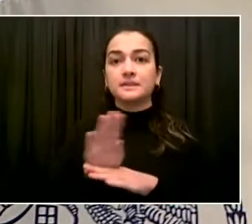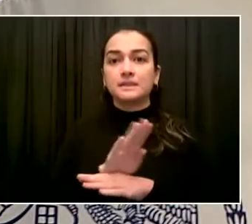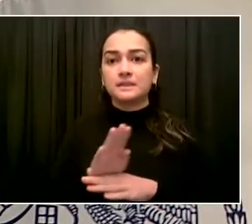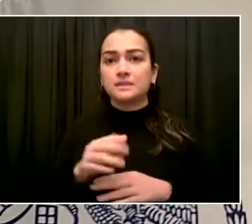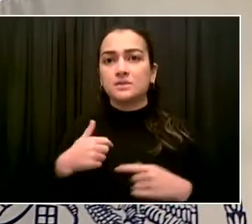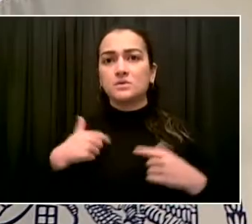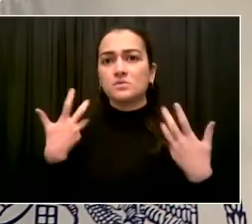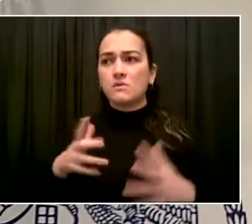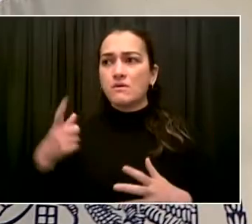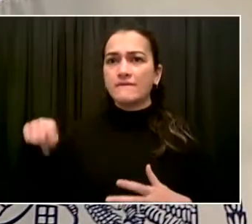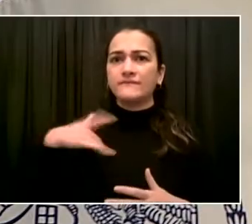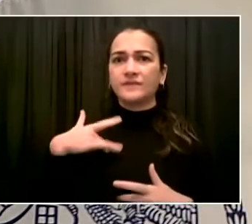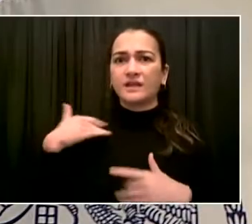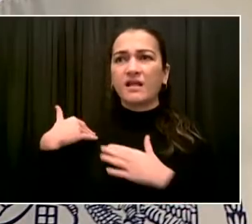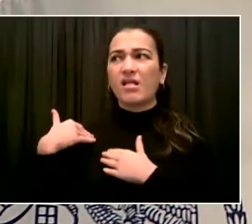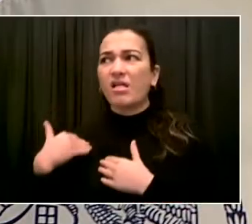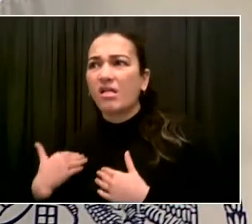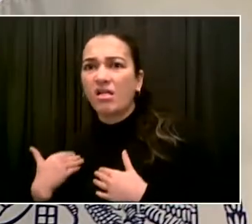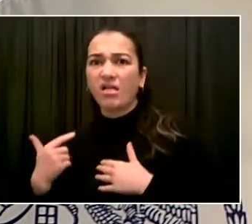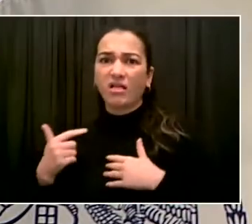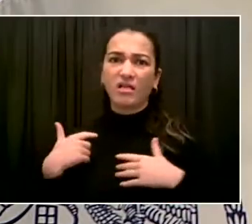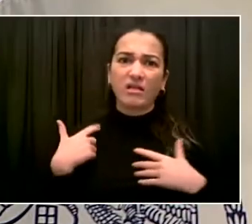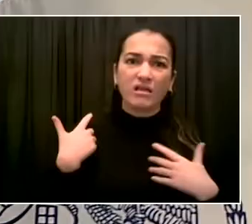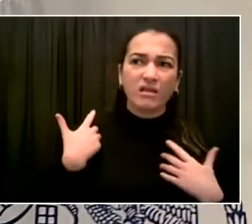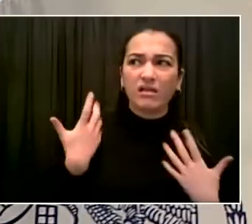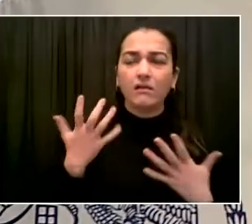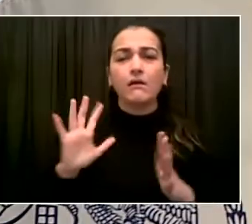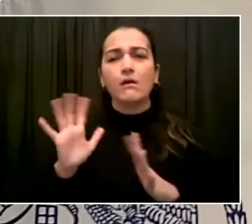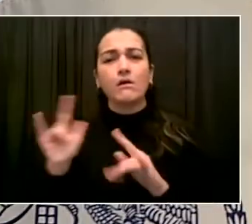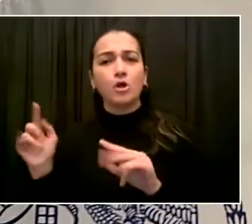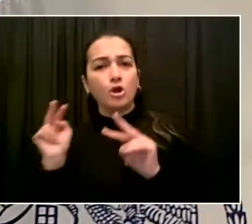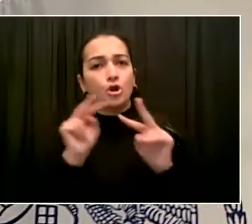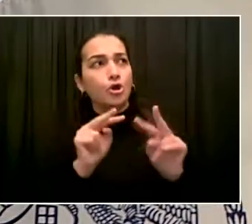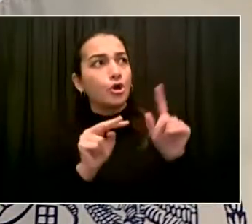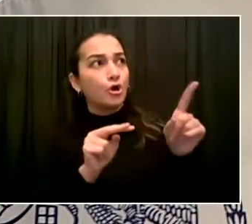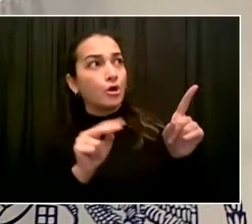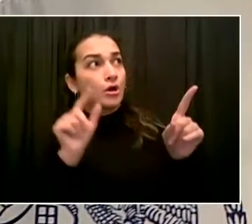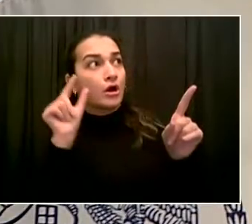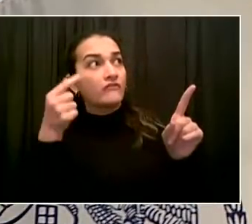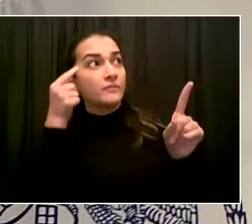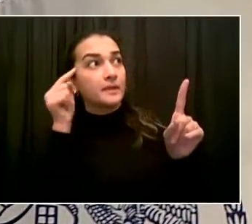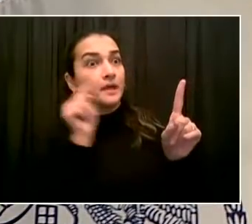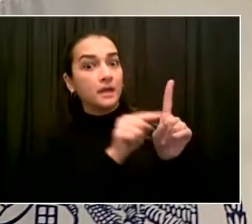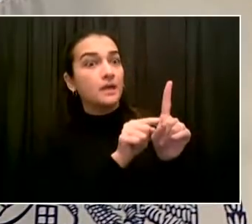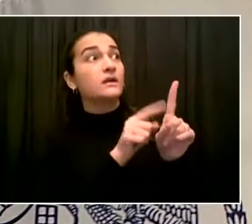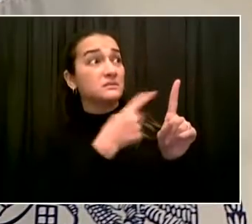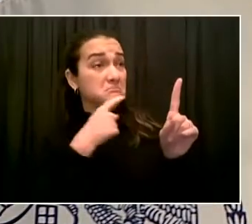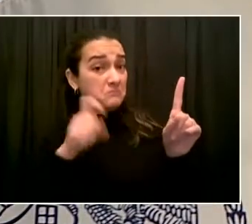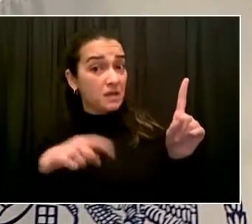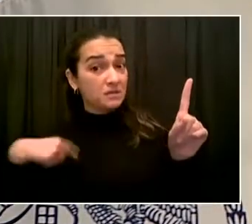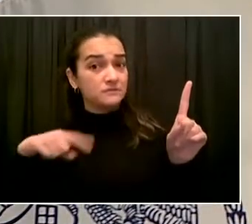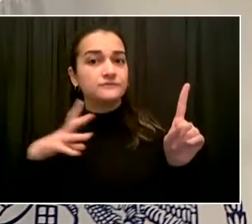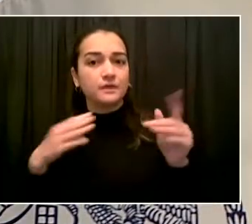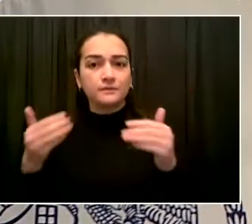THIS IS WHAT A OLT OF PRIVATE SECTOR HAVE ASKED FOR.